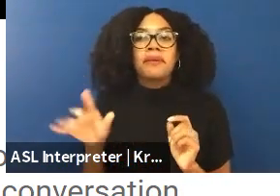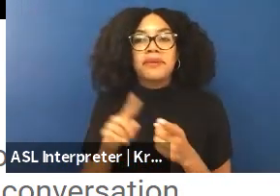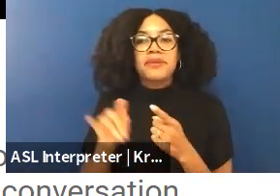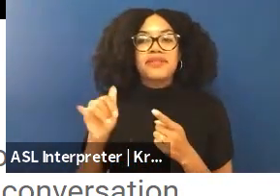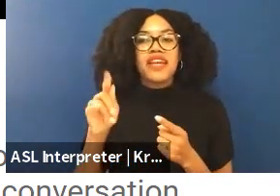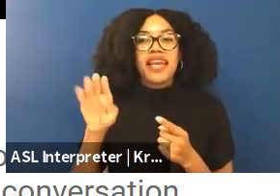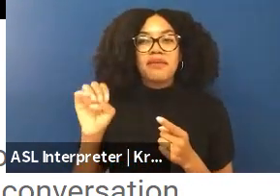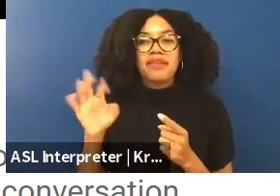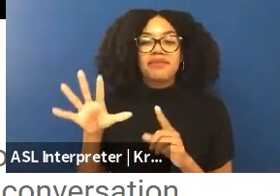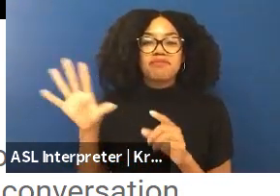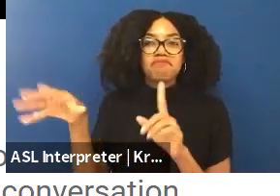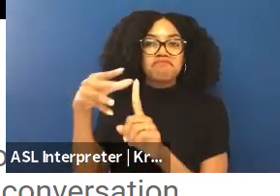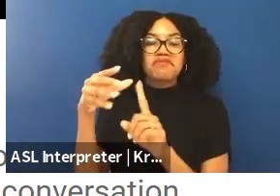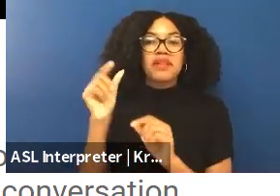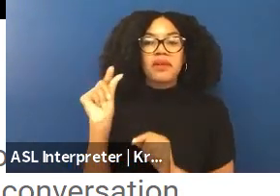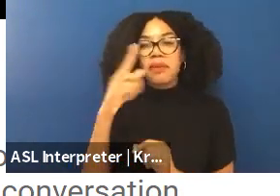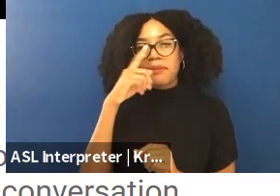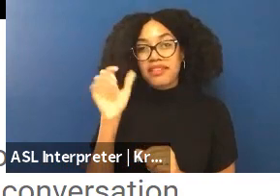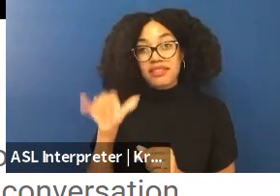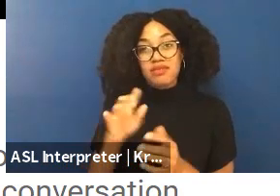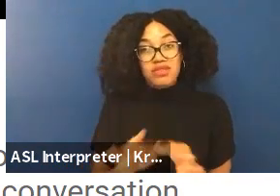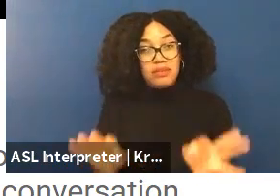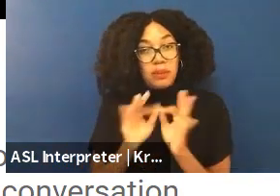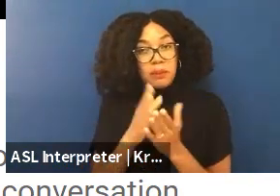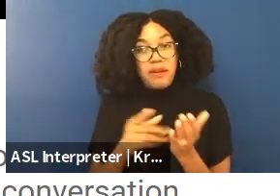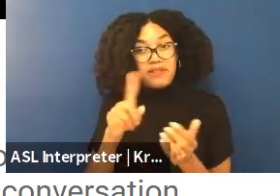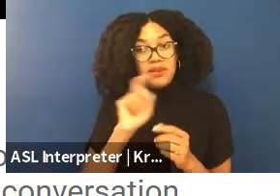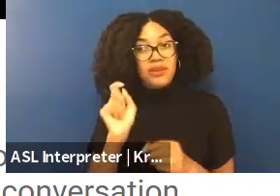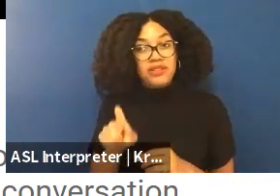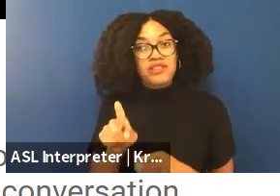calling that out because I think that's a really important part of this question too is that we are